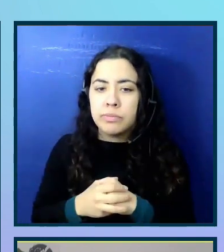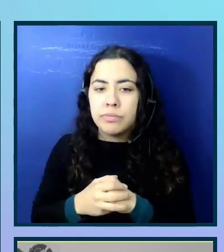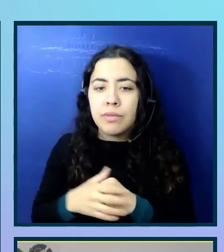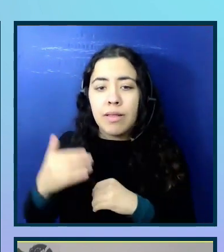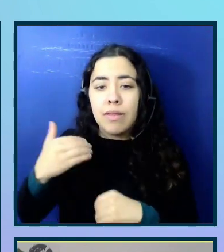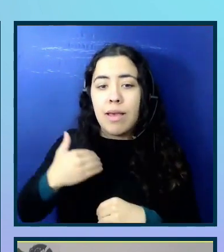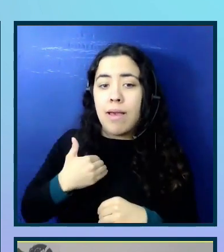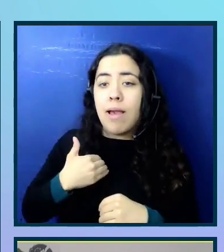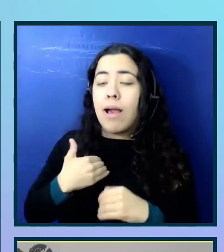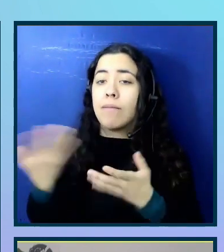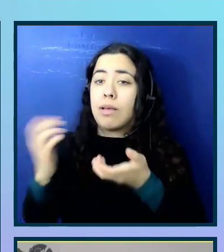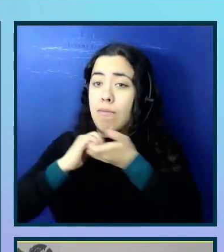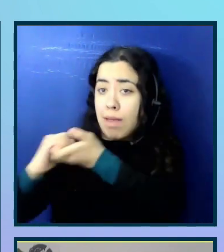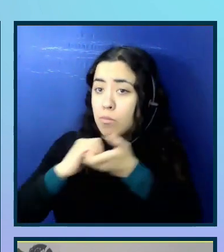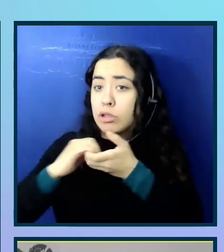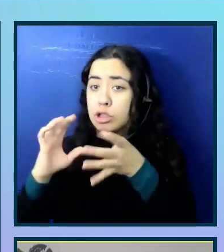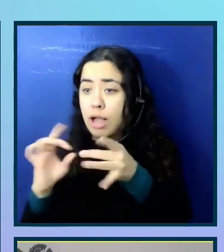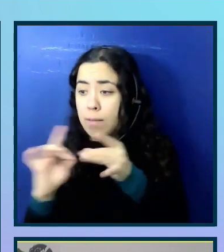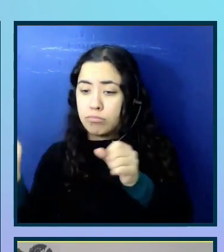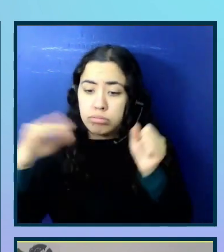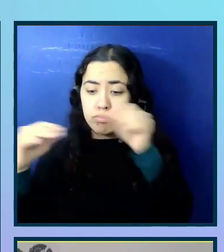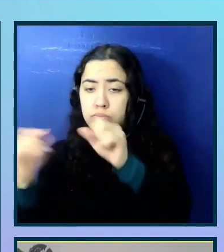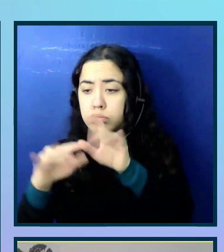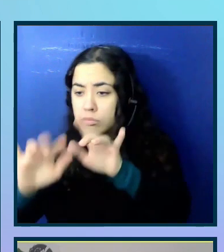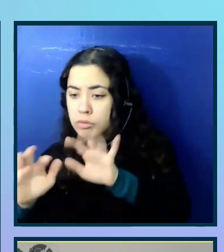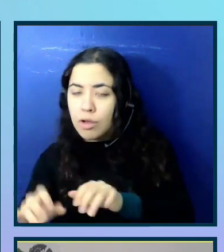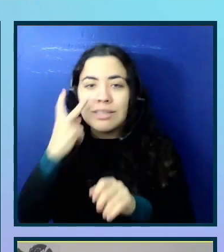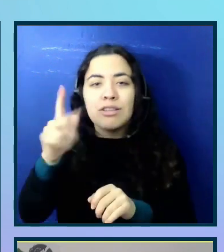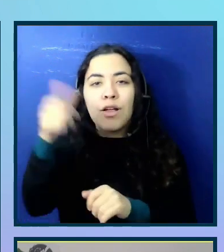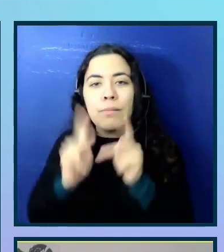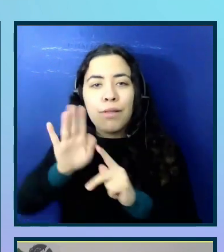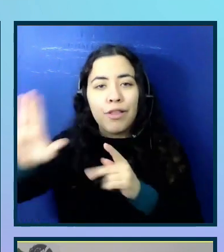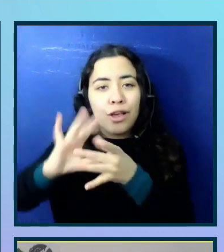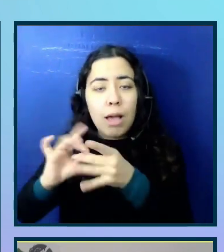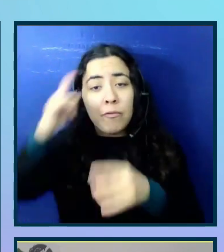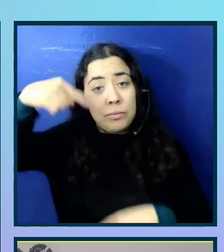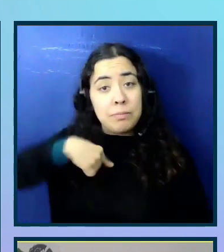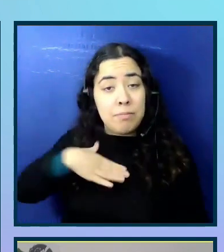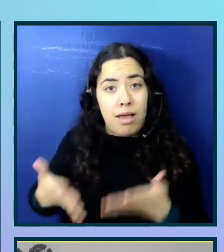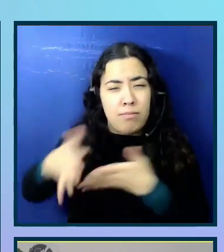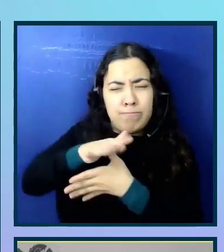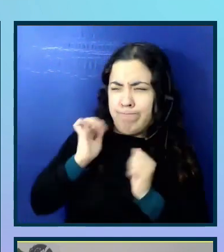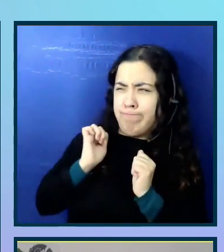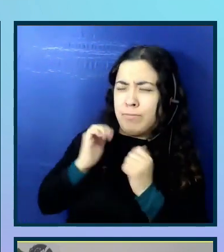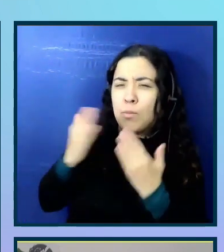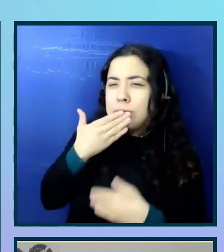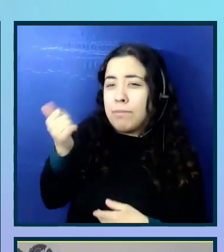and you can have comments there. So you could use those as like... For me, it's mostly about what is the best format for your team?